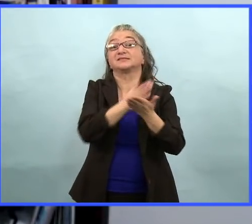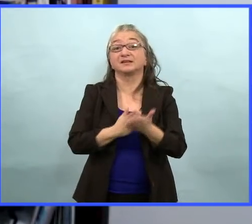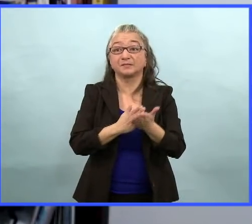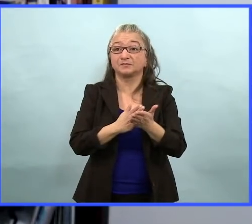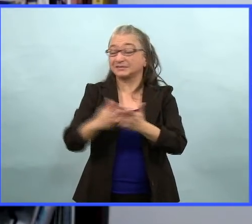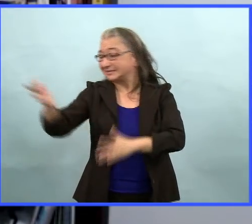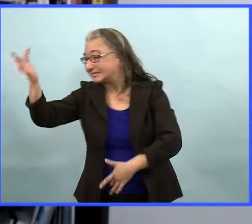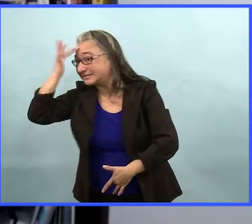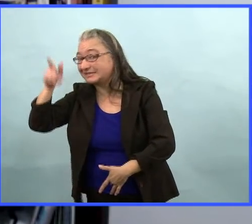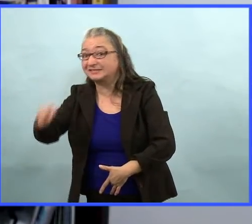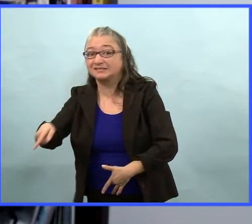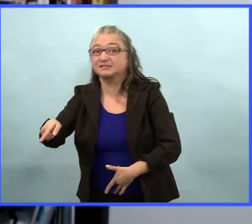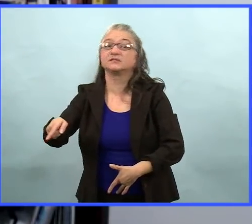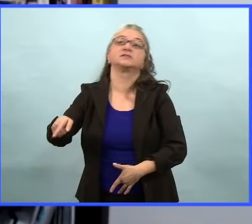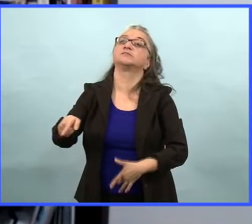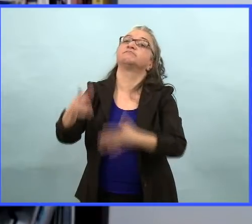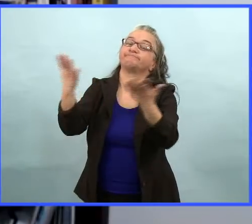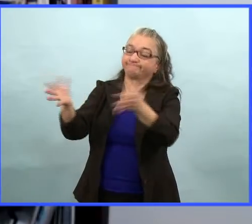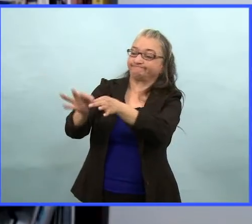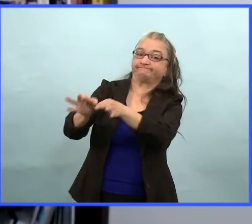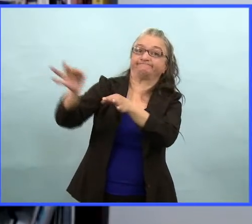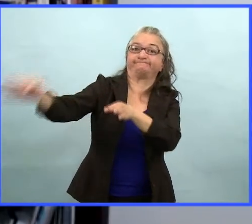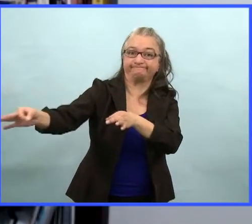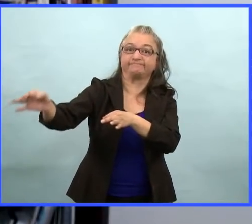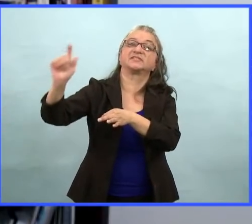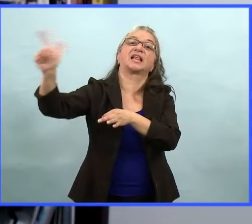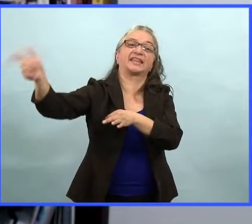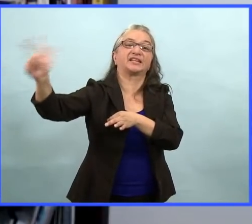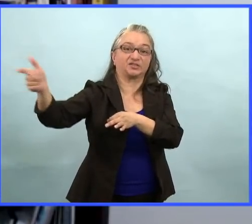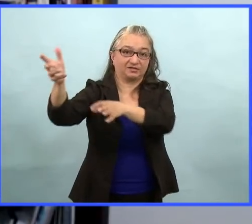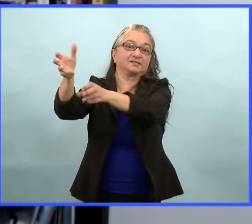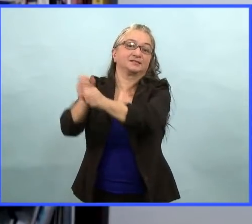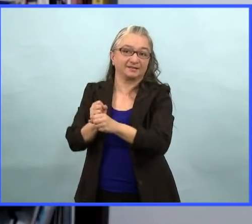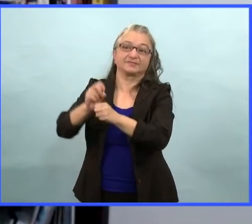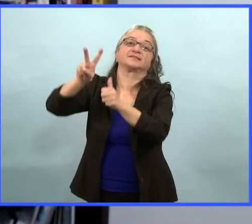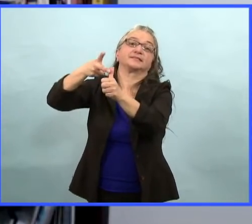so i'm i don't have that number in front of me right now but uh in the coming you know